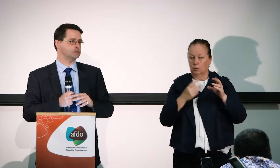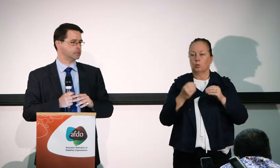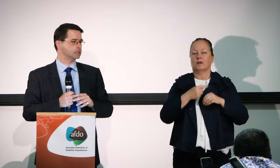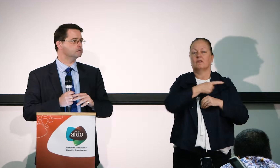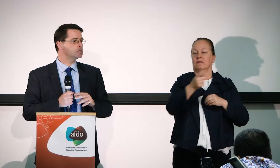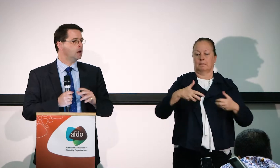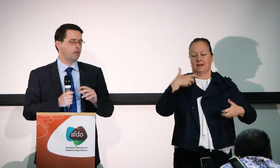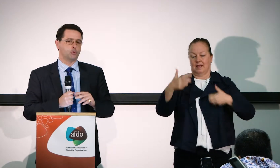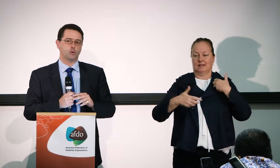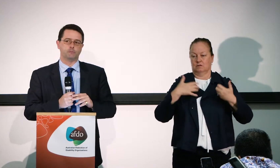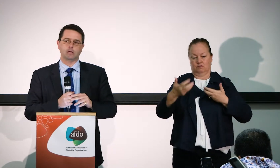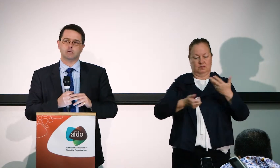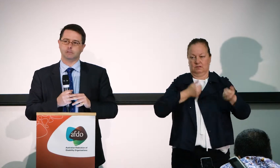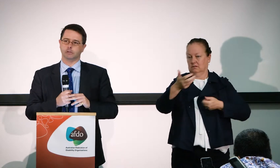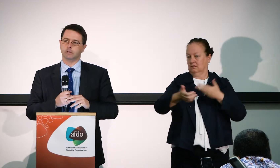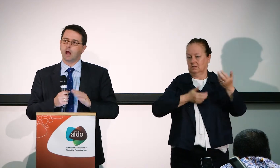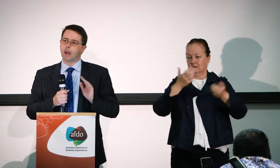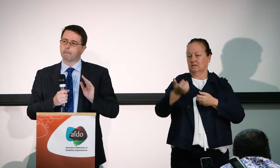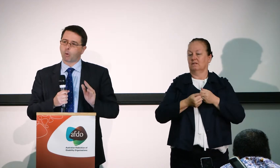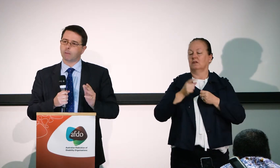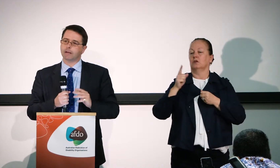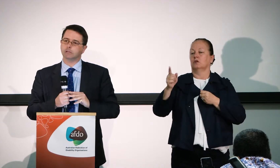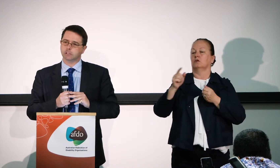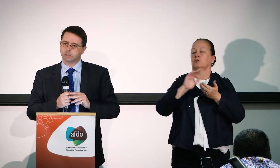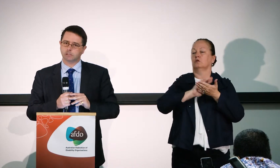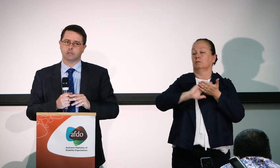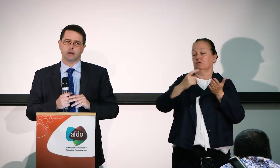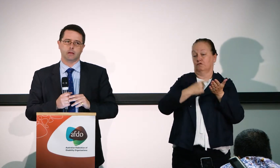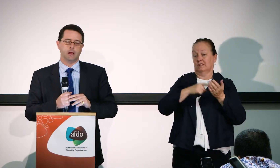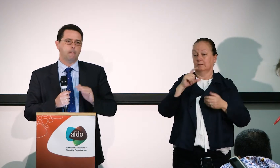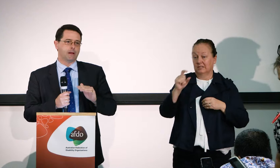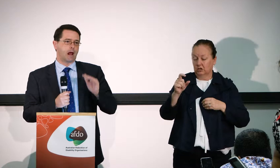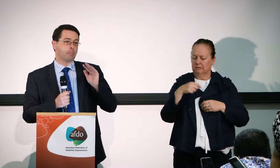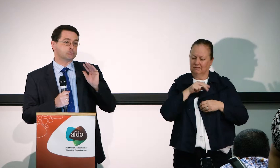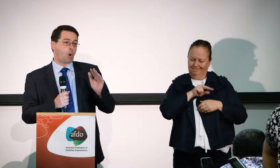we have received at the Human Rights Commission employment has consistently been at